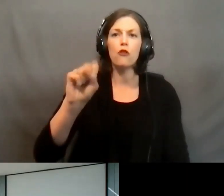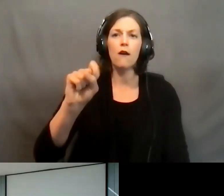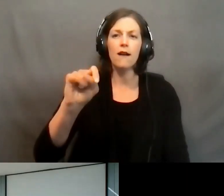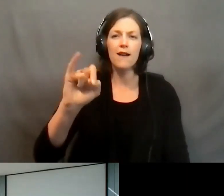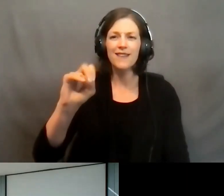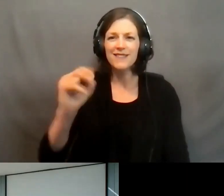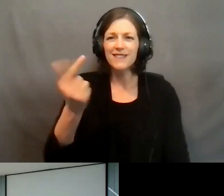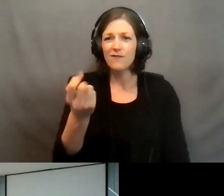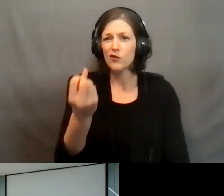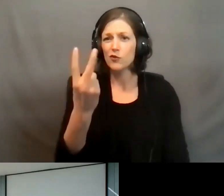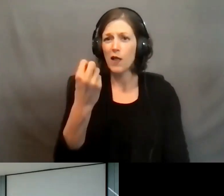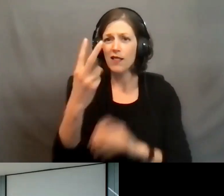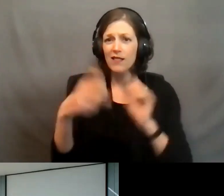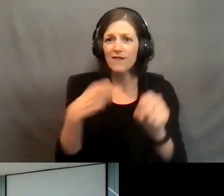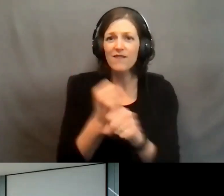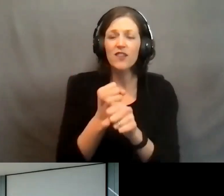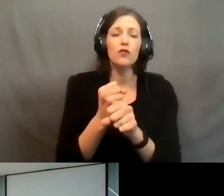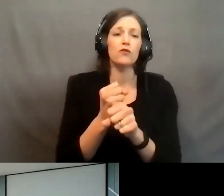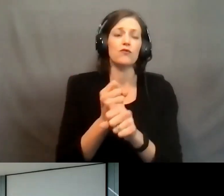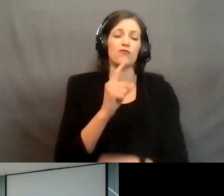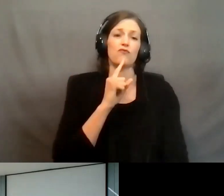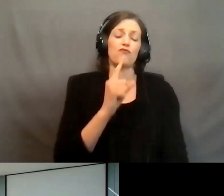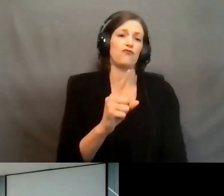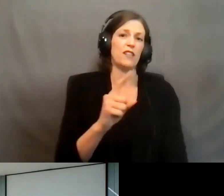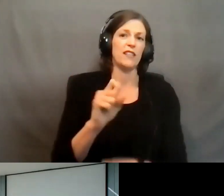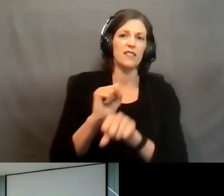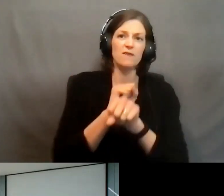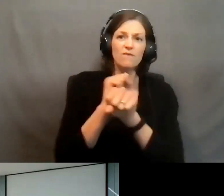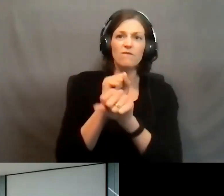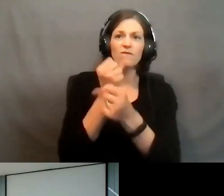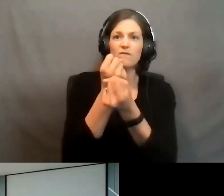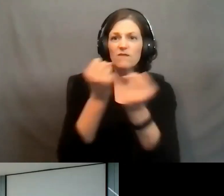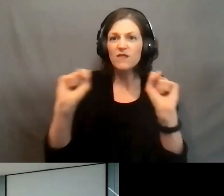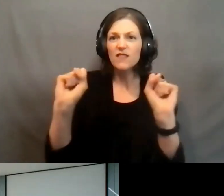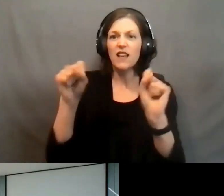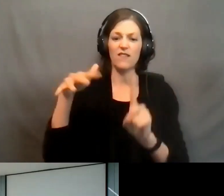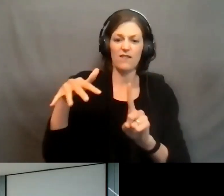doing it in highly secure environments that have 12:13:08 as their backbone